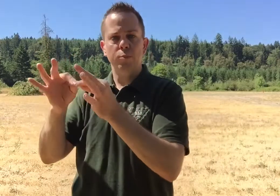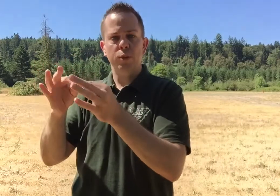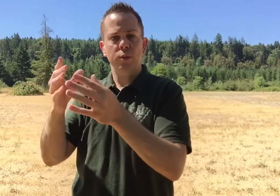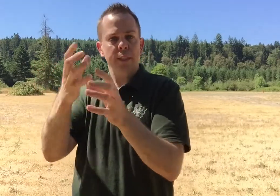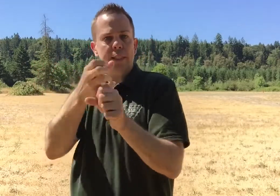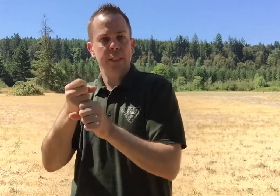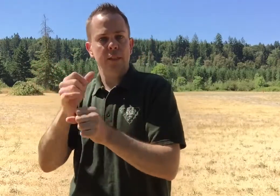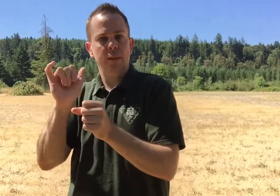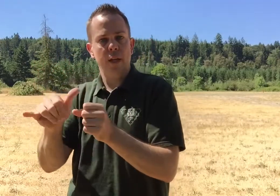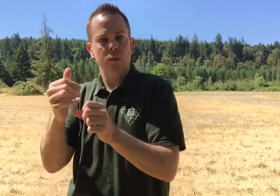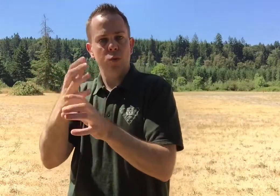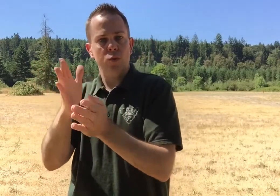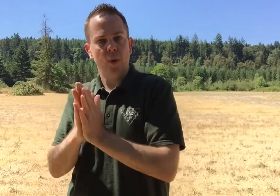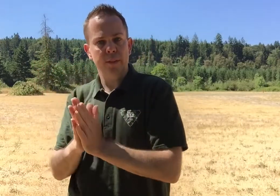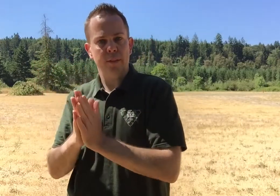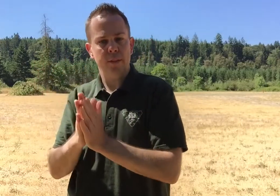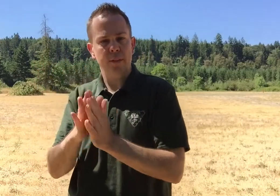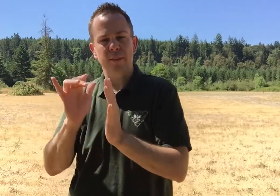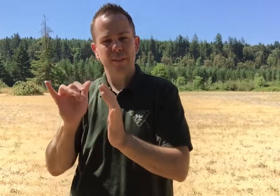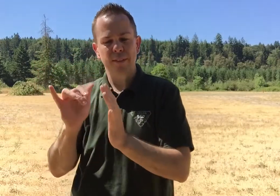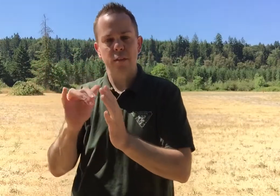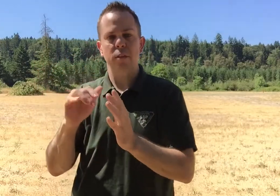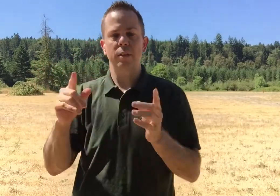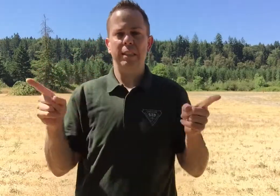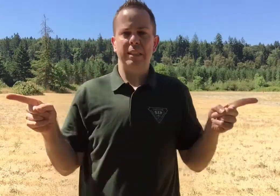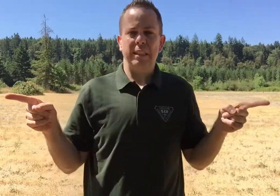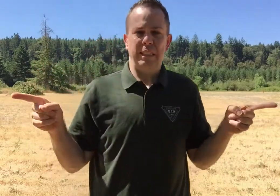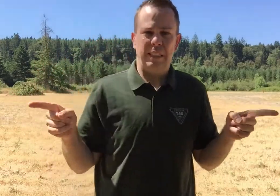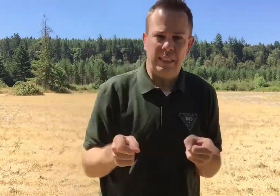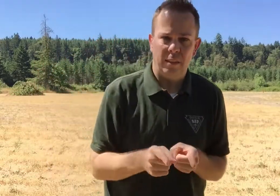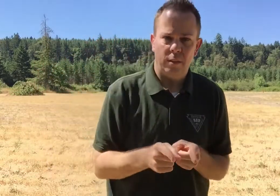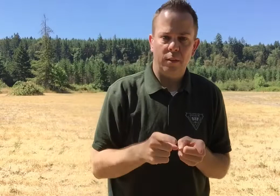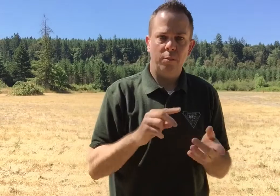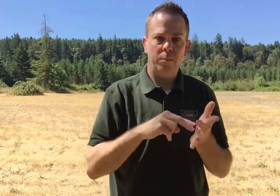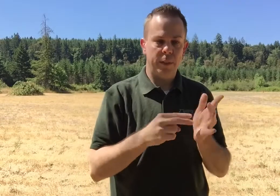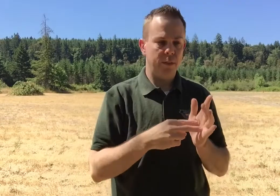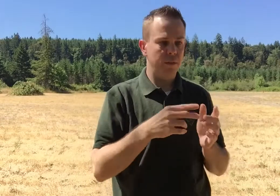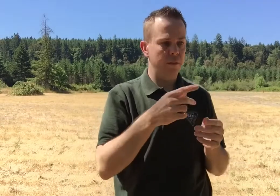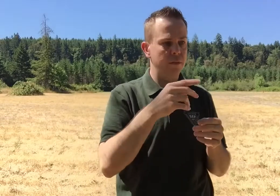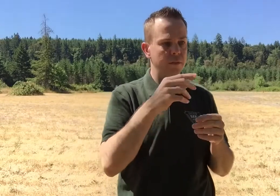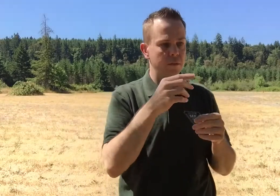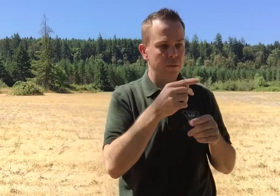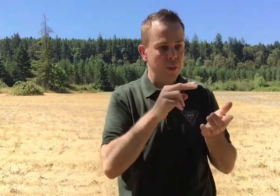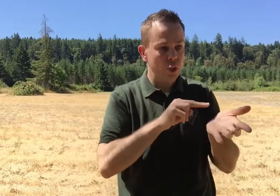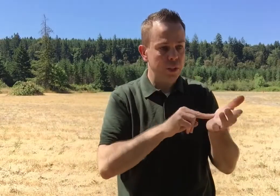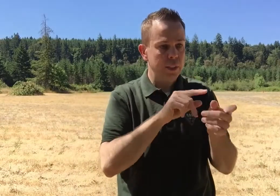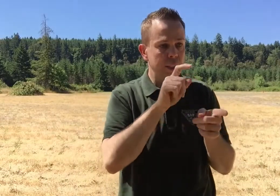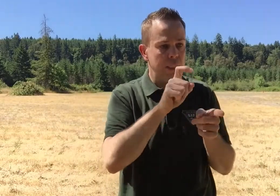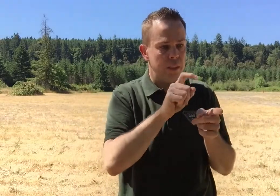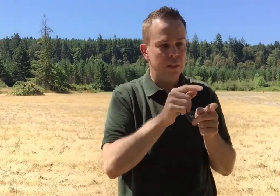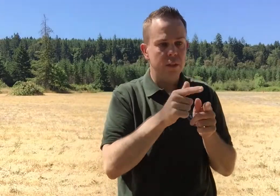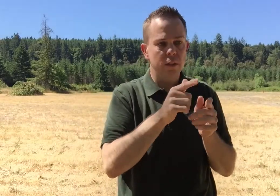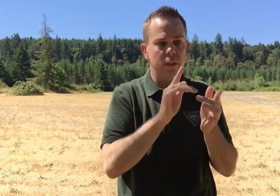who then passes it on to another person, and so on. The time line from the actual request of an interpreter